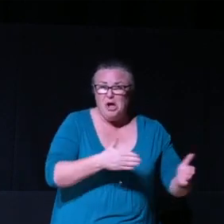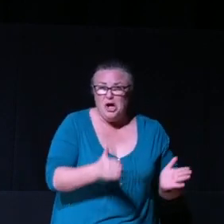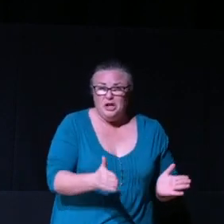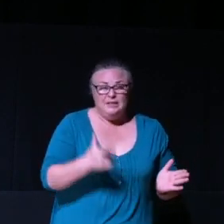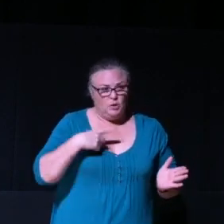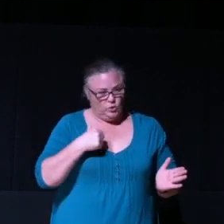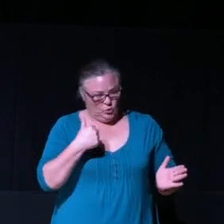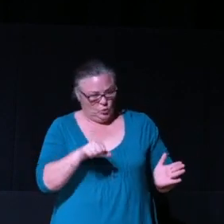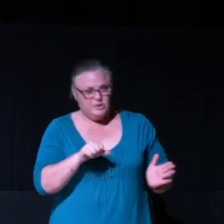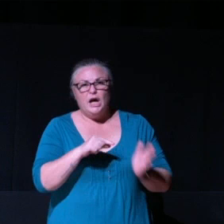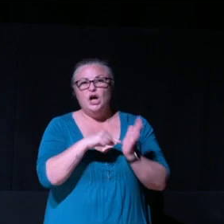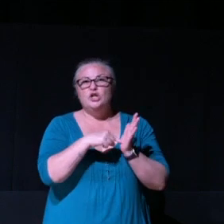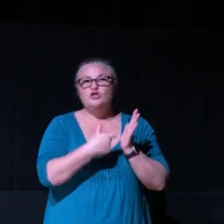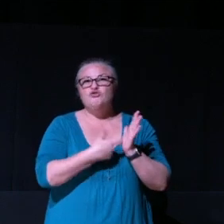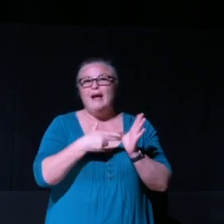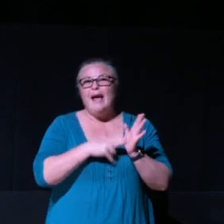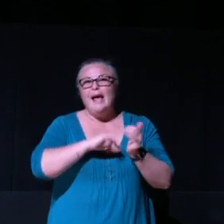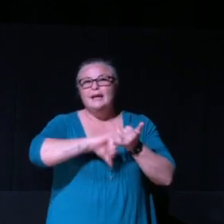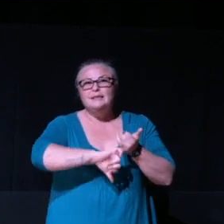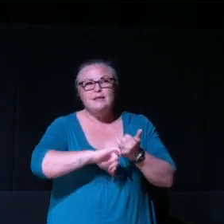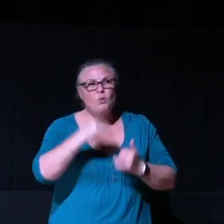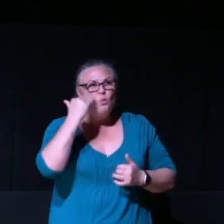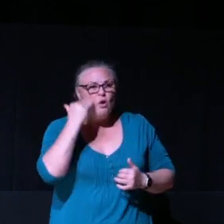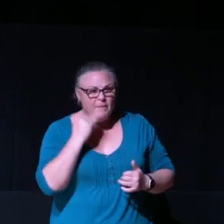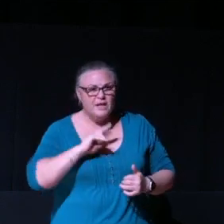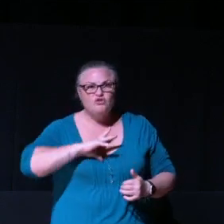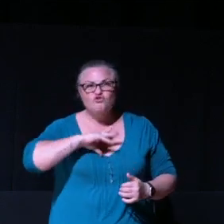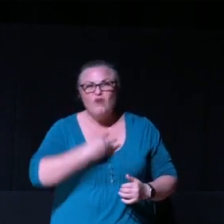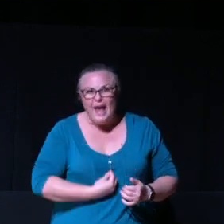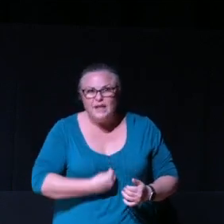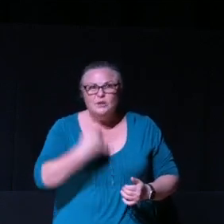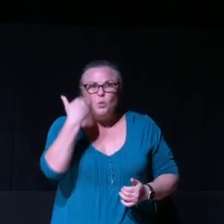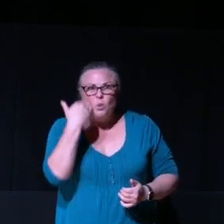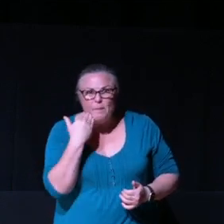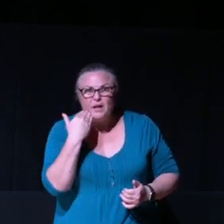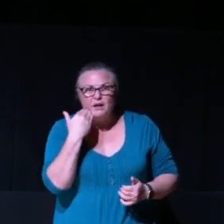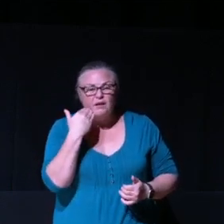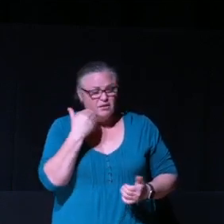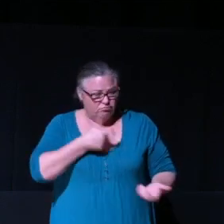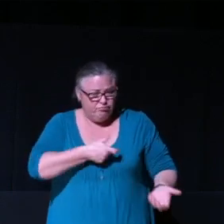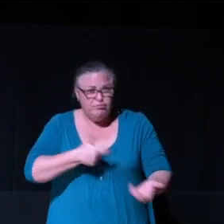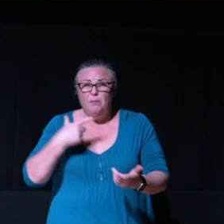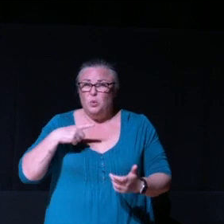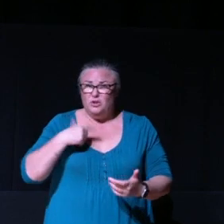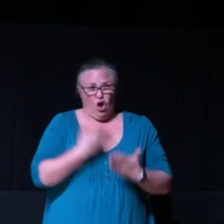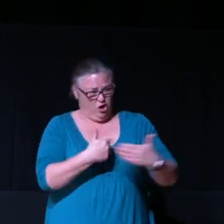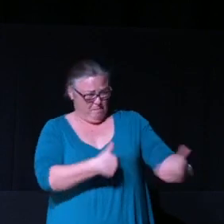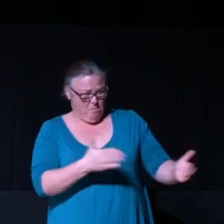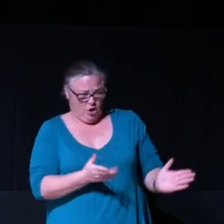those two sides of cancel culture. But that's just comedy. That is just comedy. I mean he's called Kid Rock.